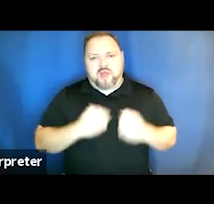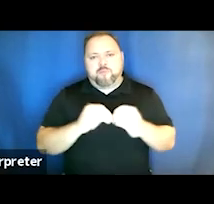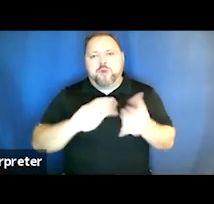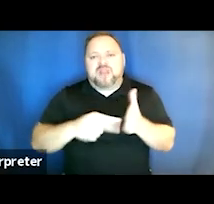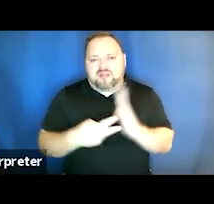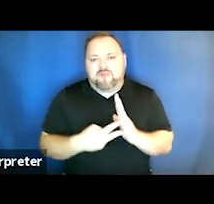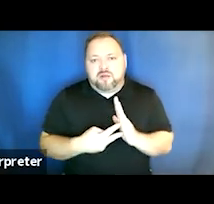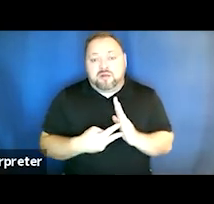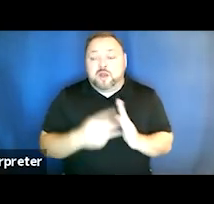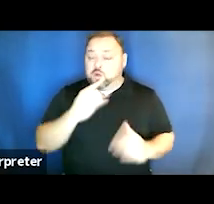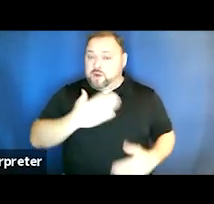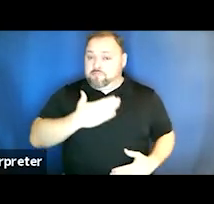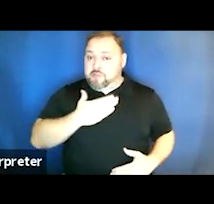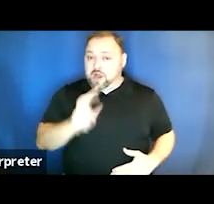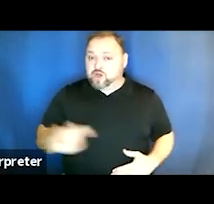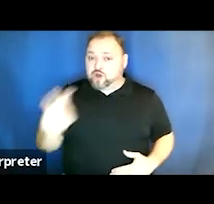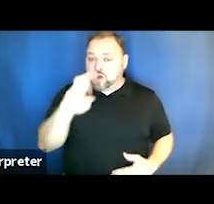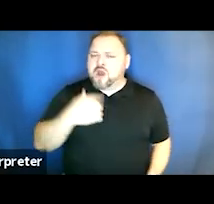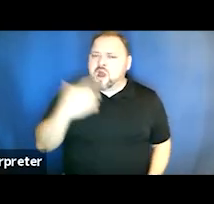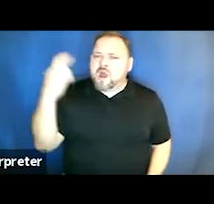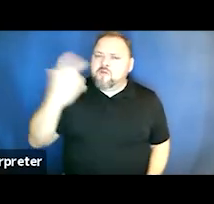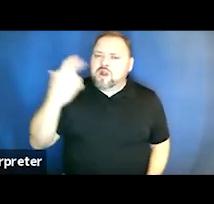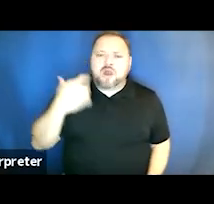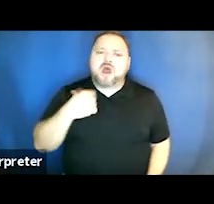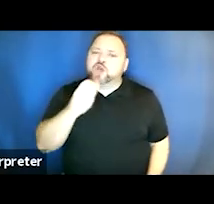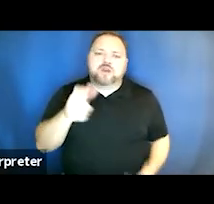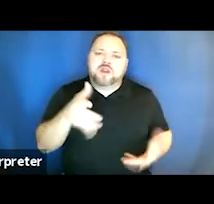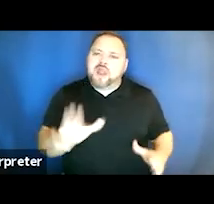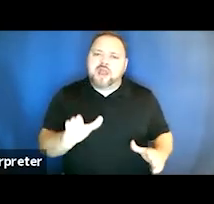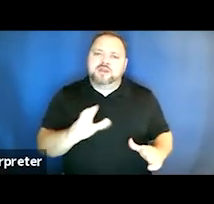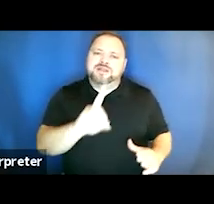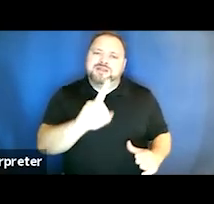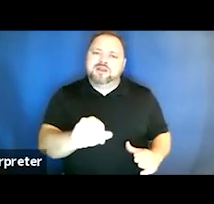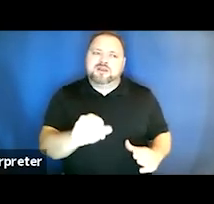In my journey, I've realized that I shouldn't let disability dictate who I am.